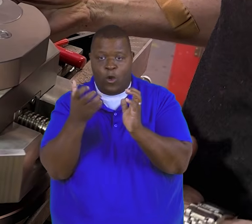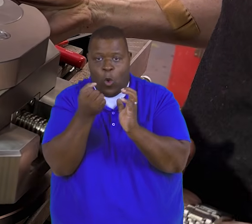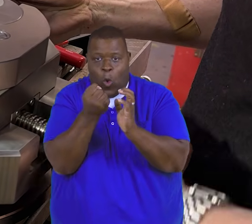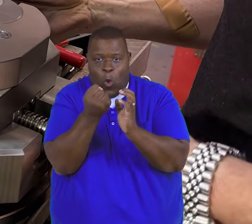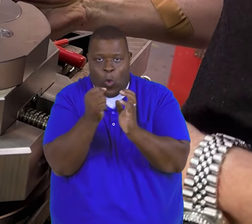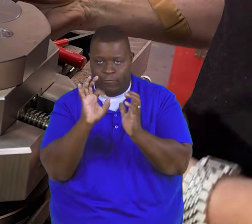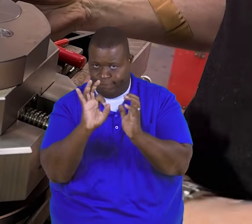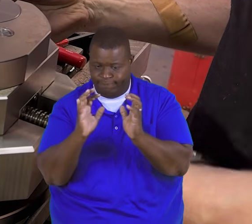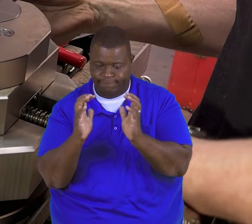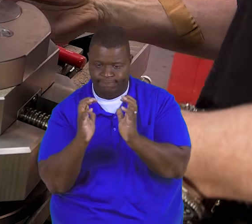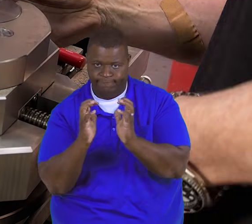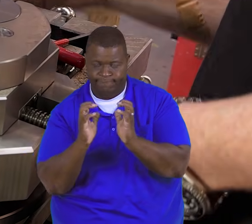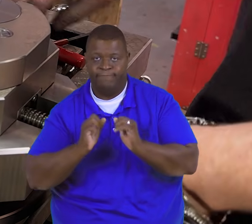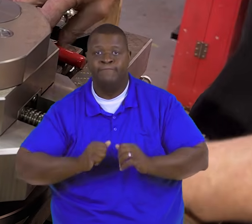Okay. Ooh.